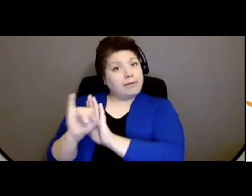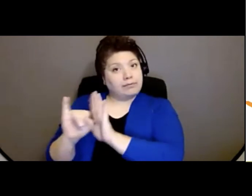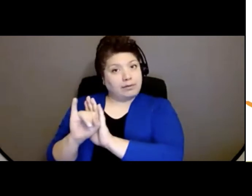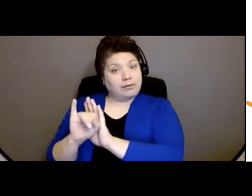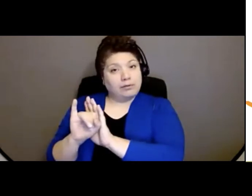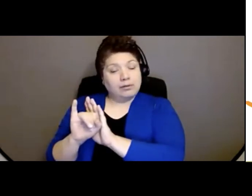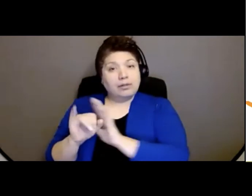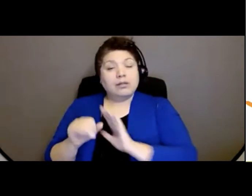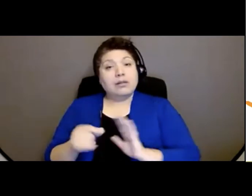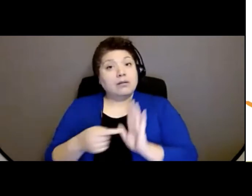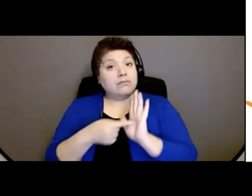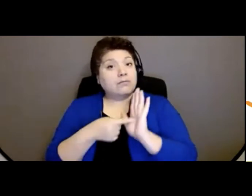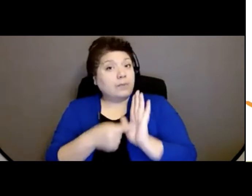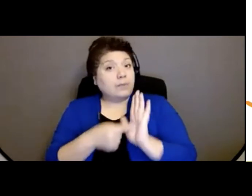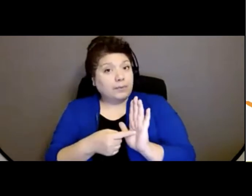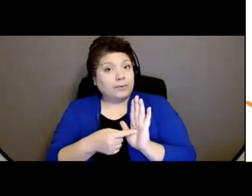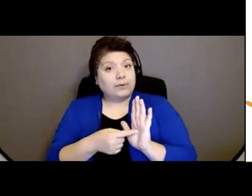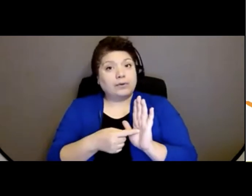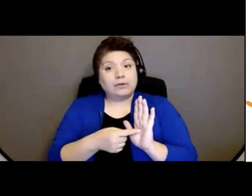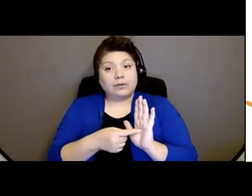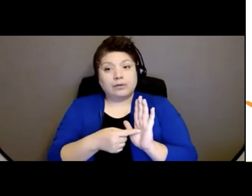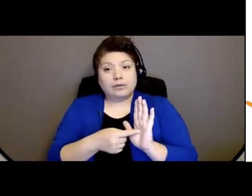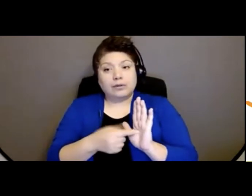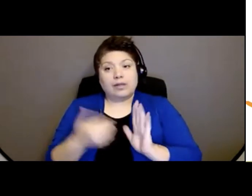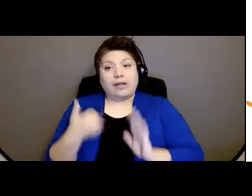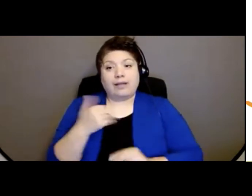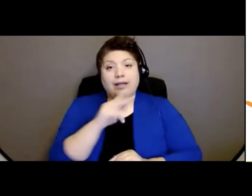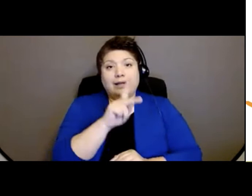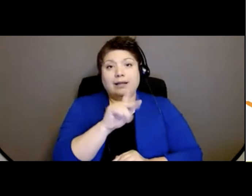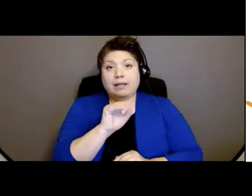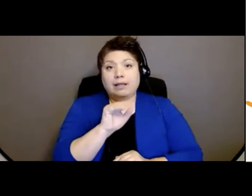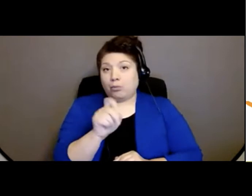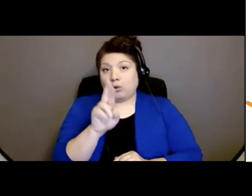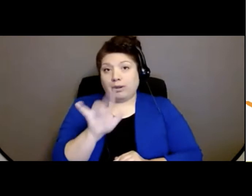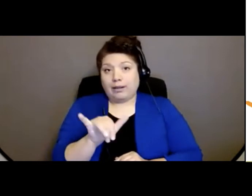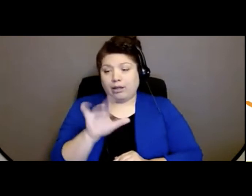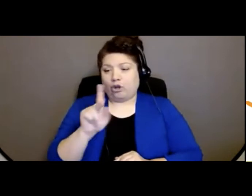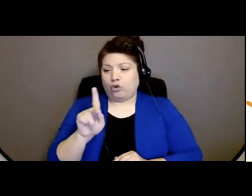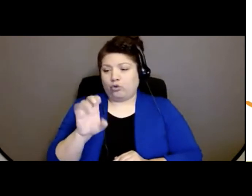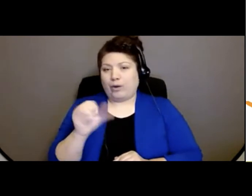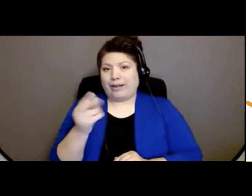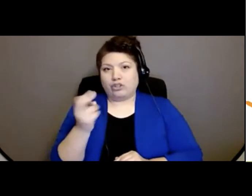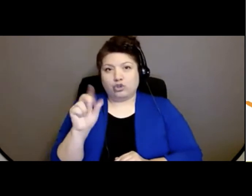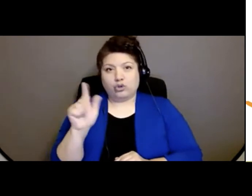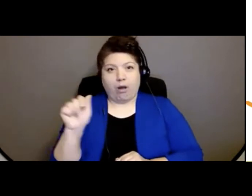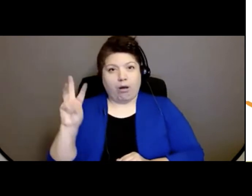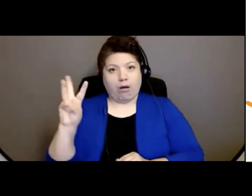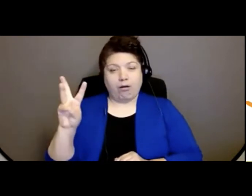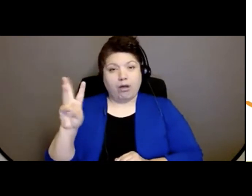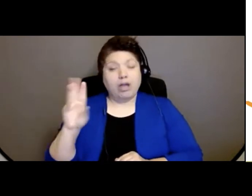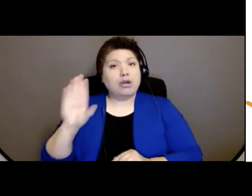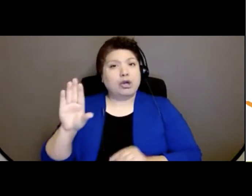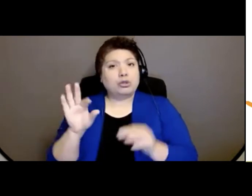ABOUT KIMBERLEE CRENSHAW'S WORK, WHO COINED "INTERSECTIONALITY."